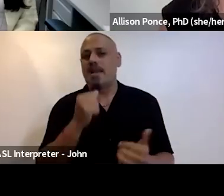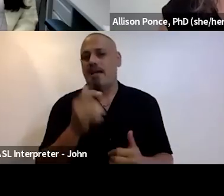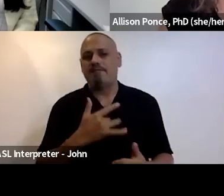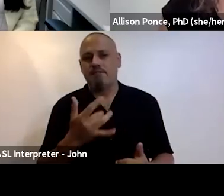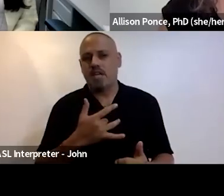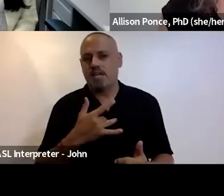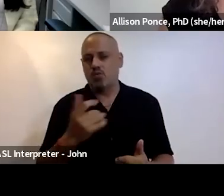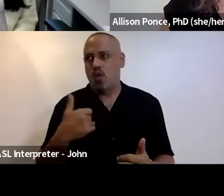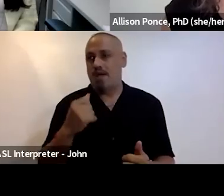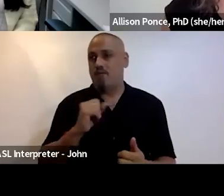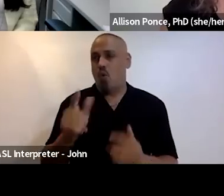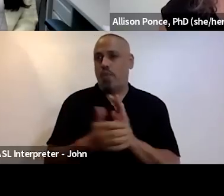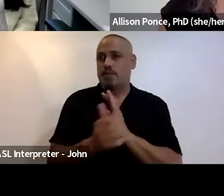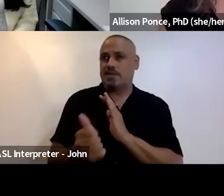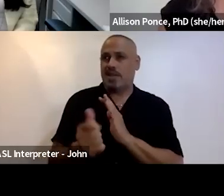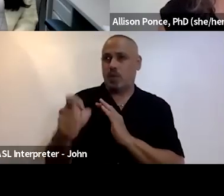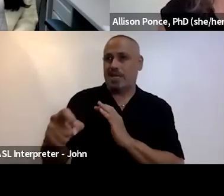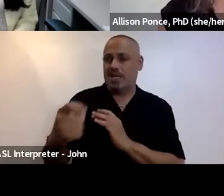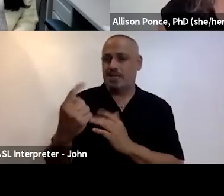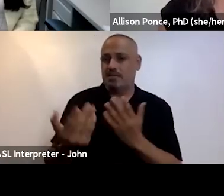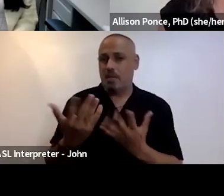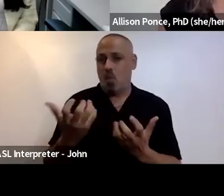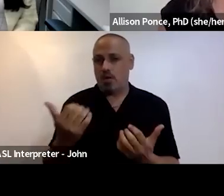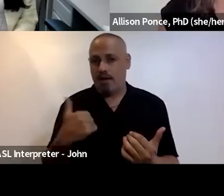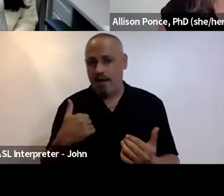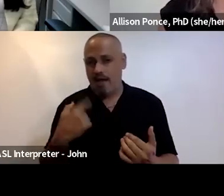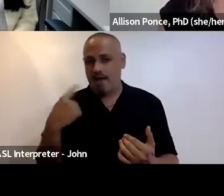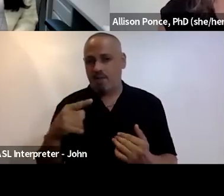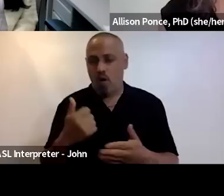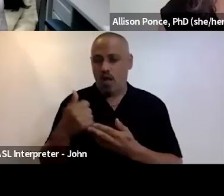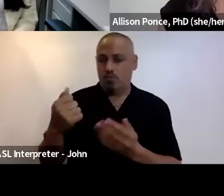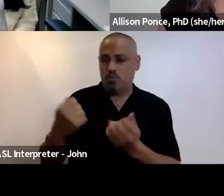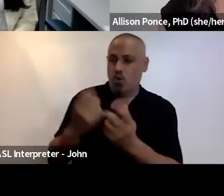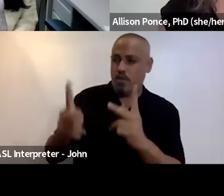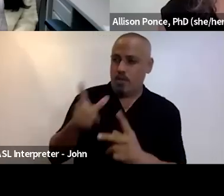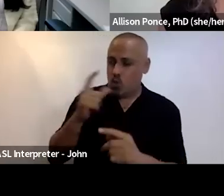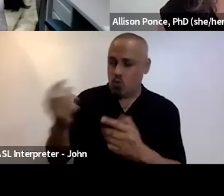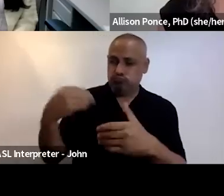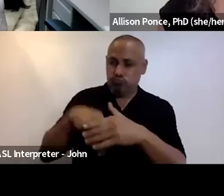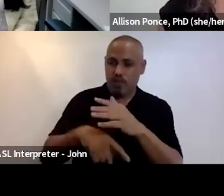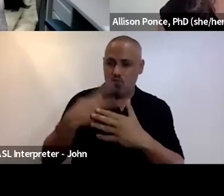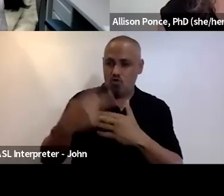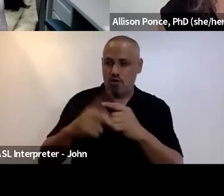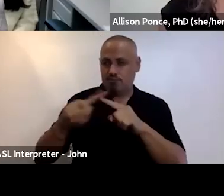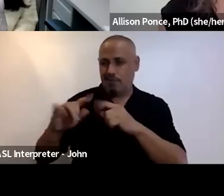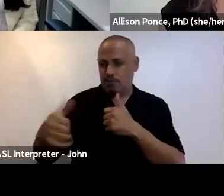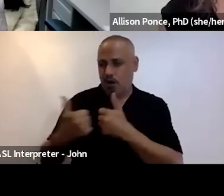you have all of the tools that you need and you might want to have to be able to help support the people that are coming to you with all of these different challenges.